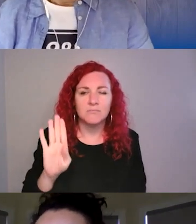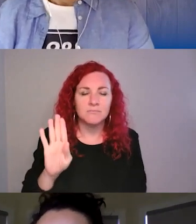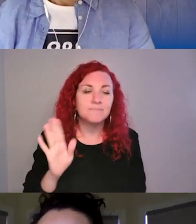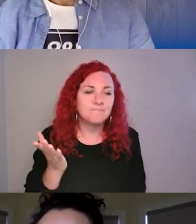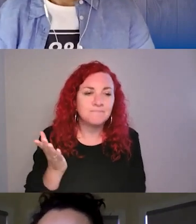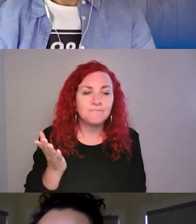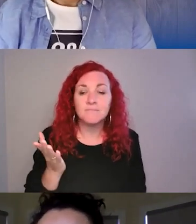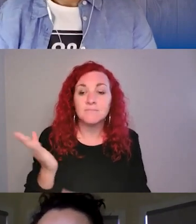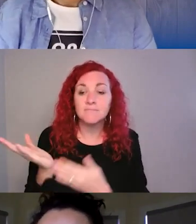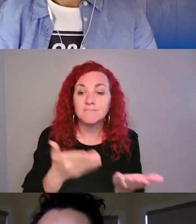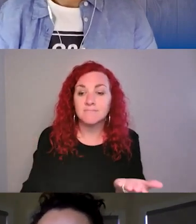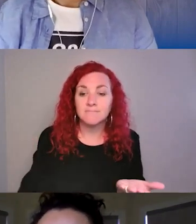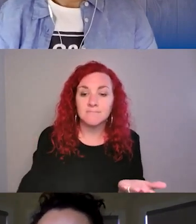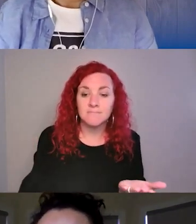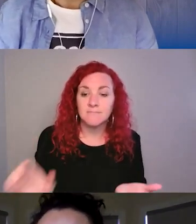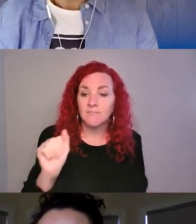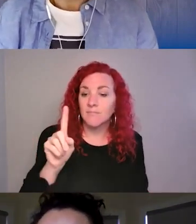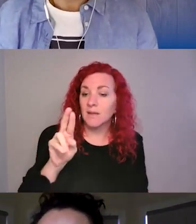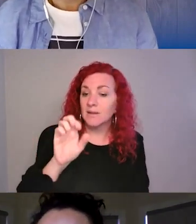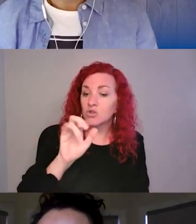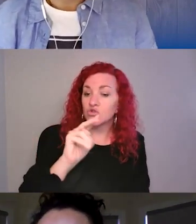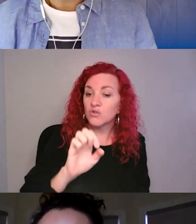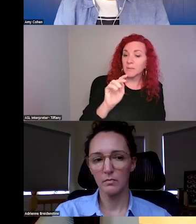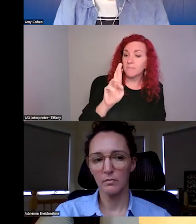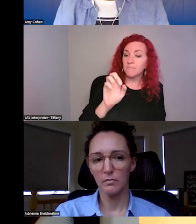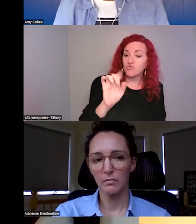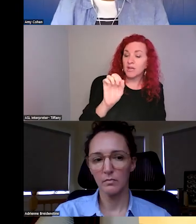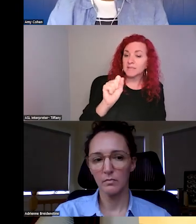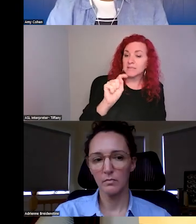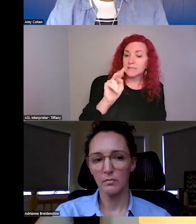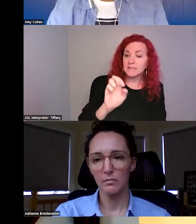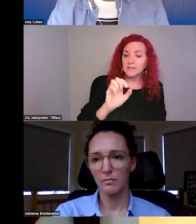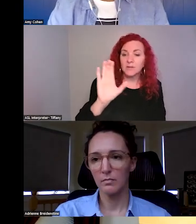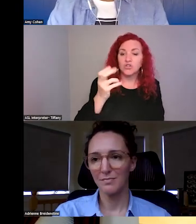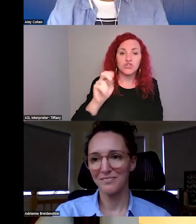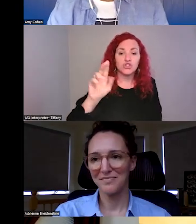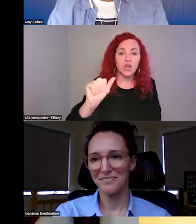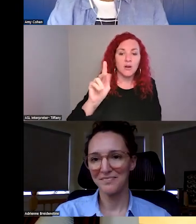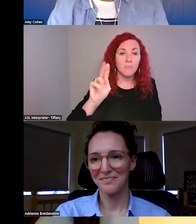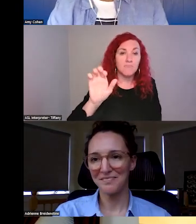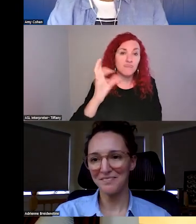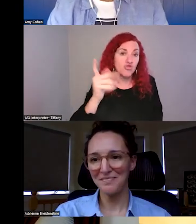ADRIAN AND SHAUNA. SO HAPPY TO HAVE YOU HERE TODAY.